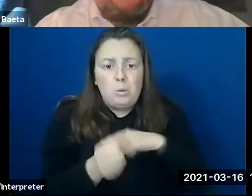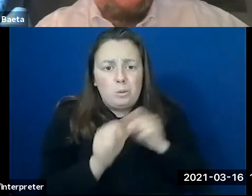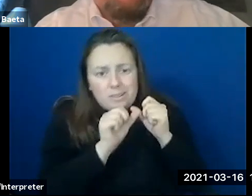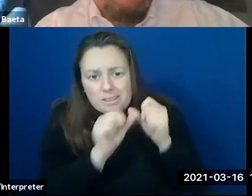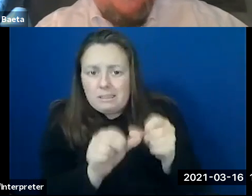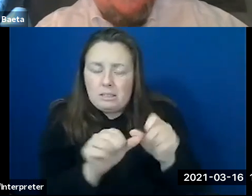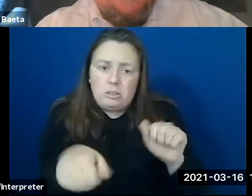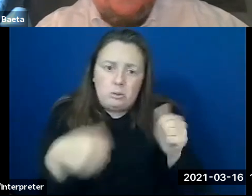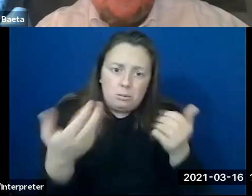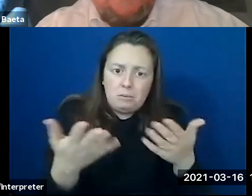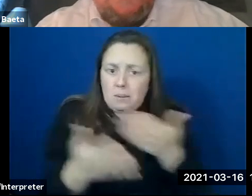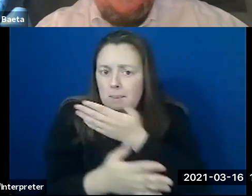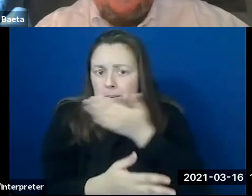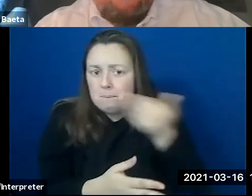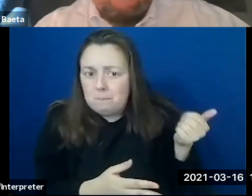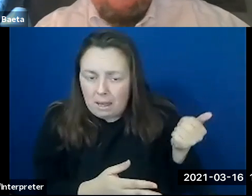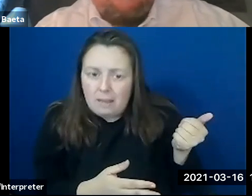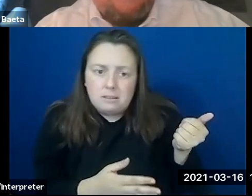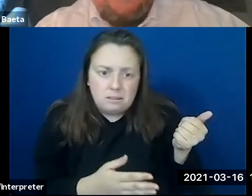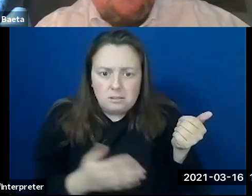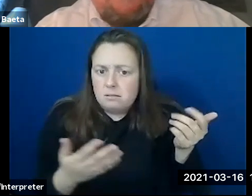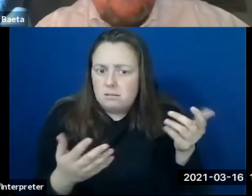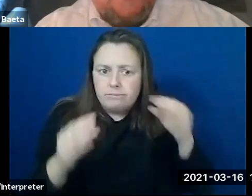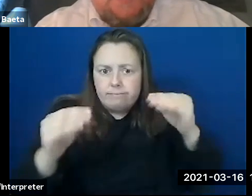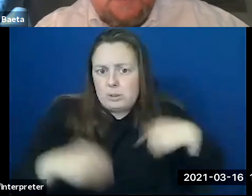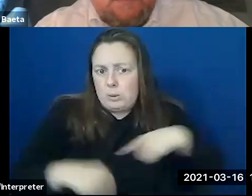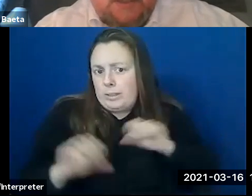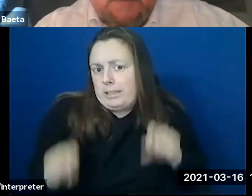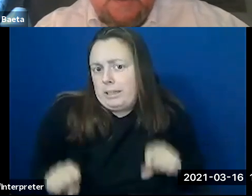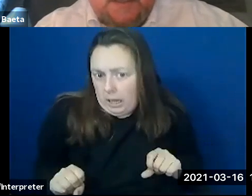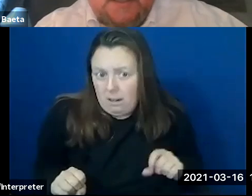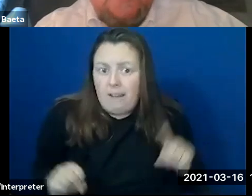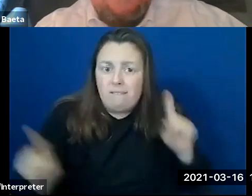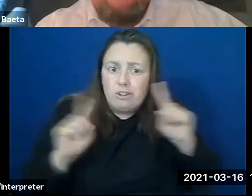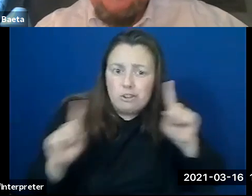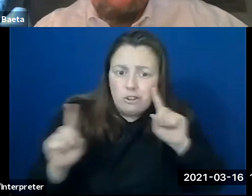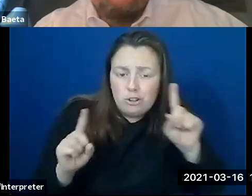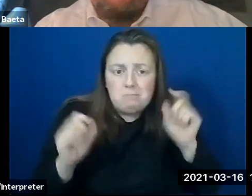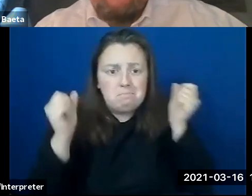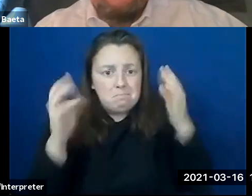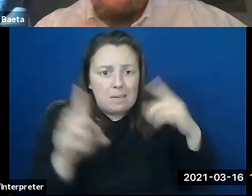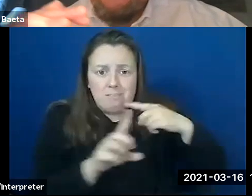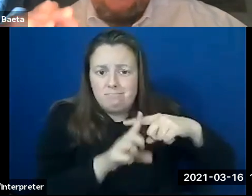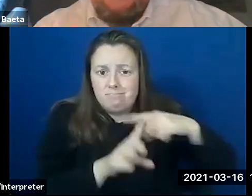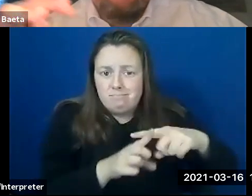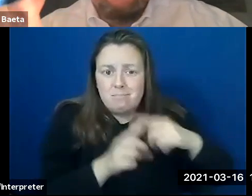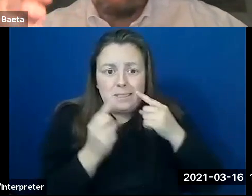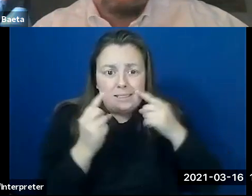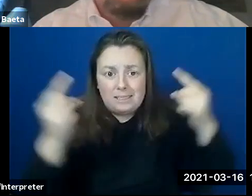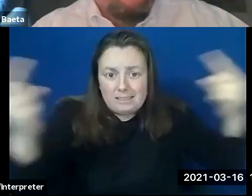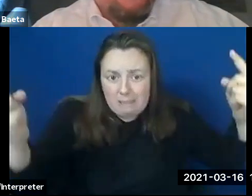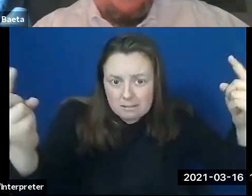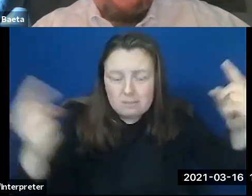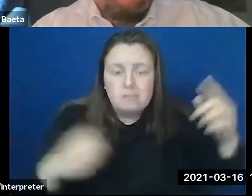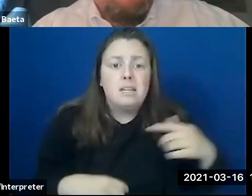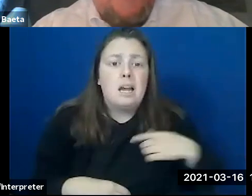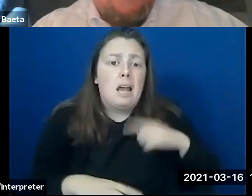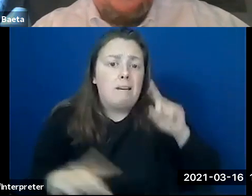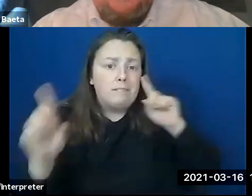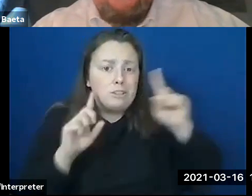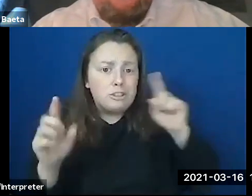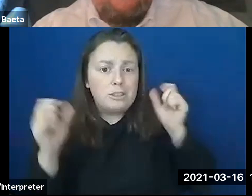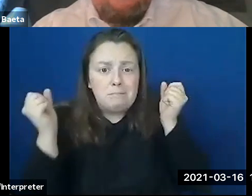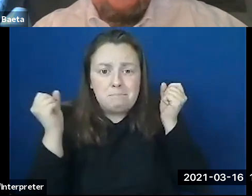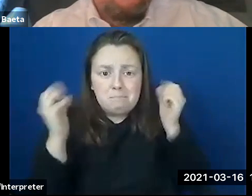Joseph Baeta: has been tremendously successful i've heard from families that are very sick it's been a success and for some families it's been a success because there are significant medical issues in the family.